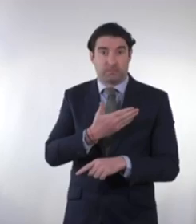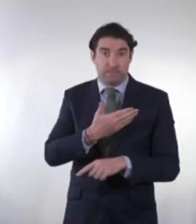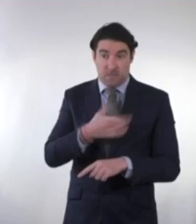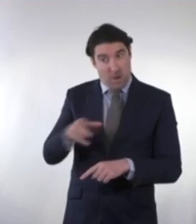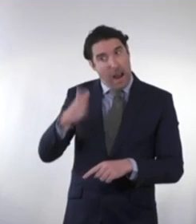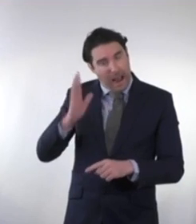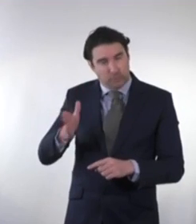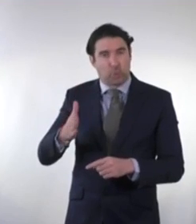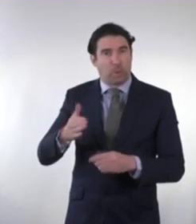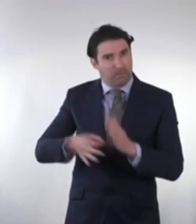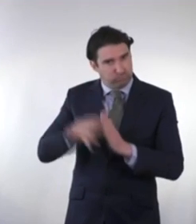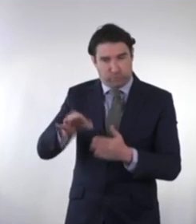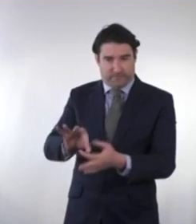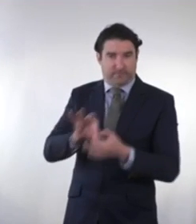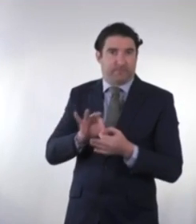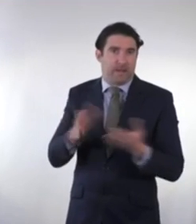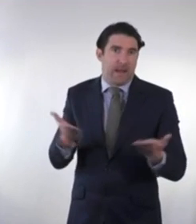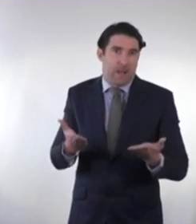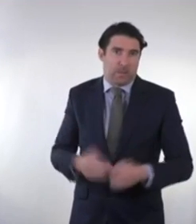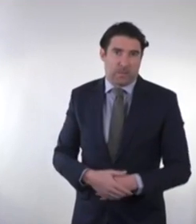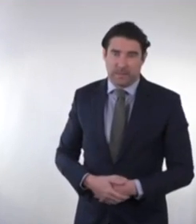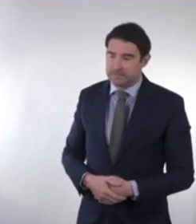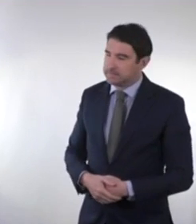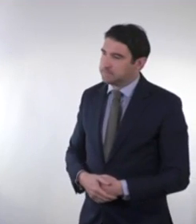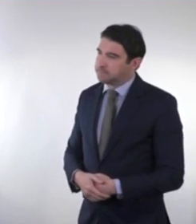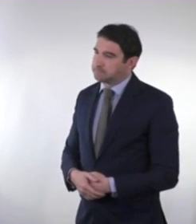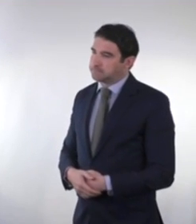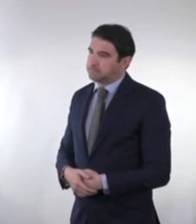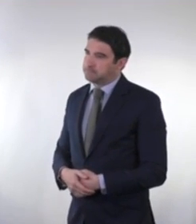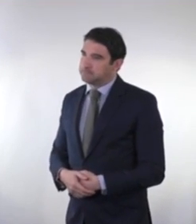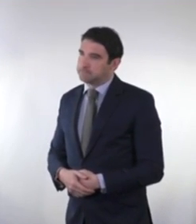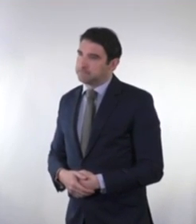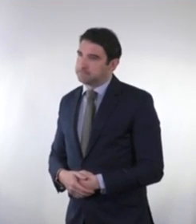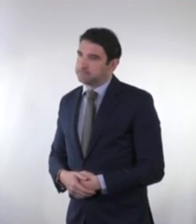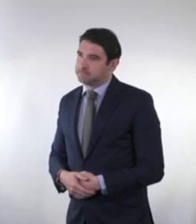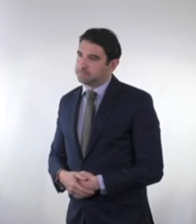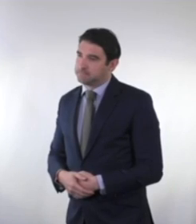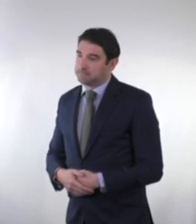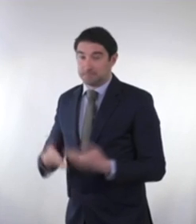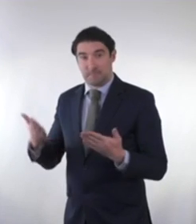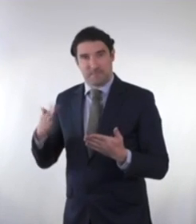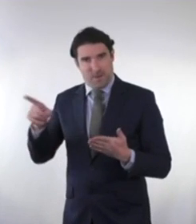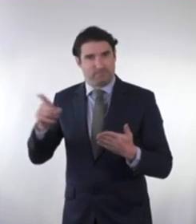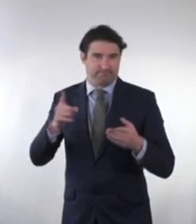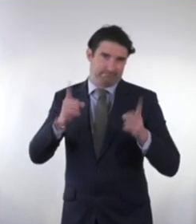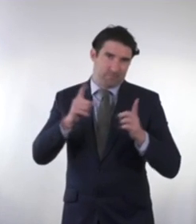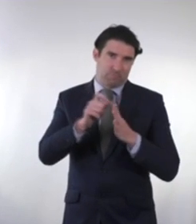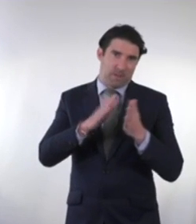this Government have managed to lift the ban on British beef in America. Scottish beef will